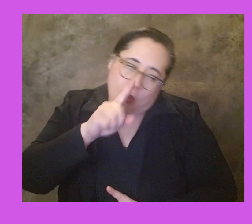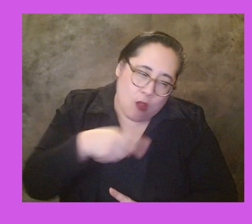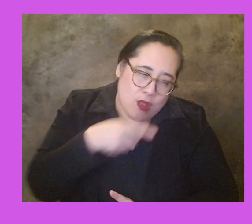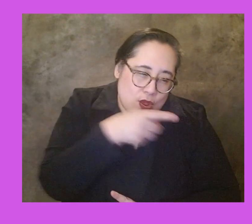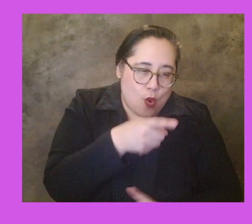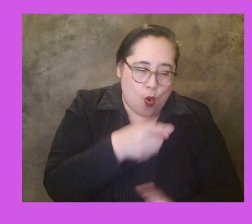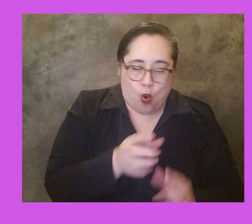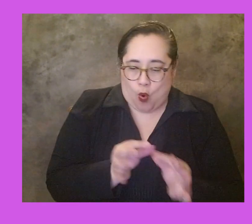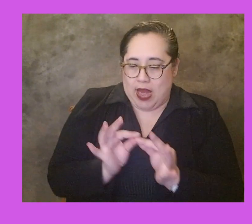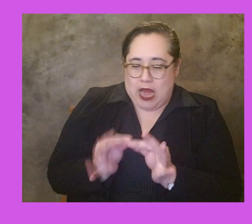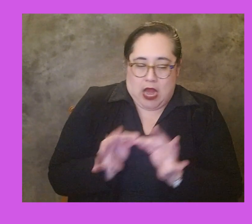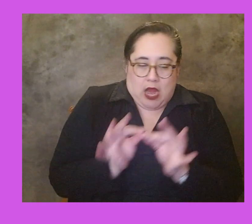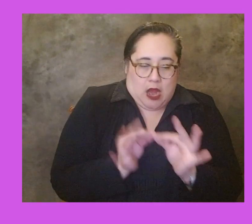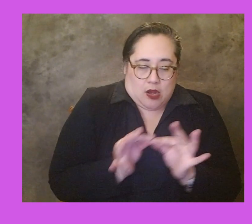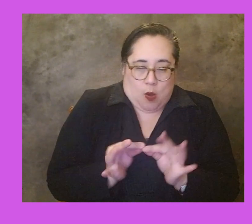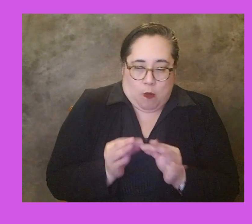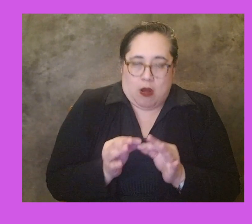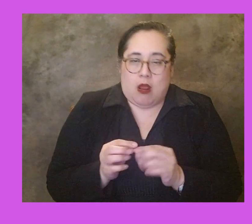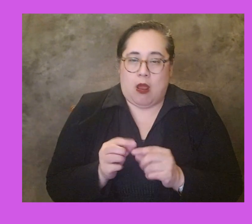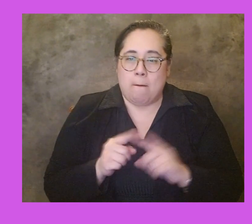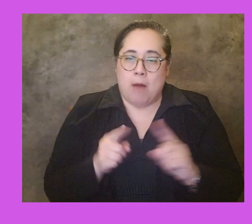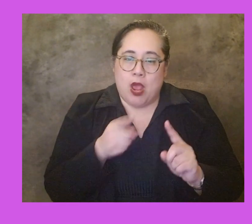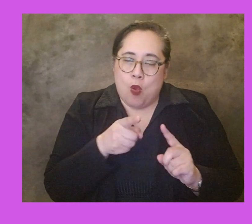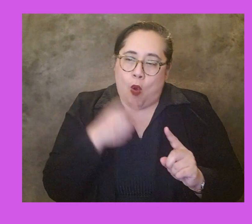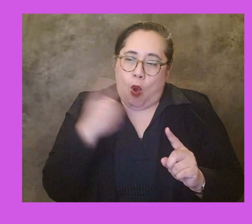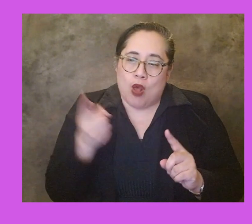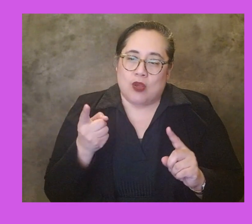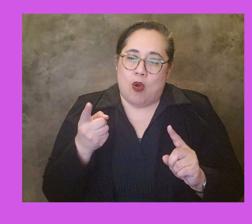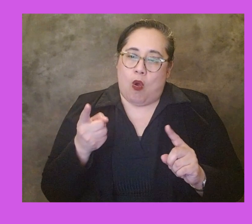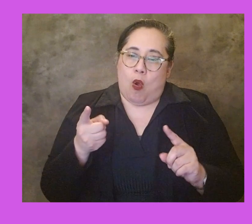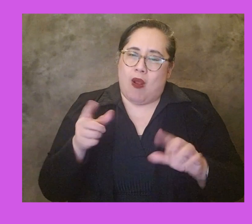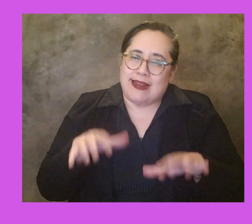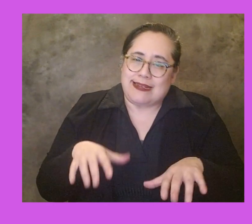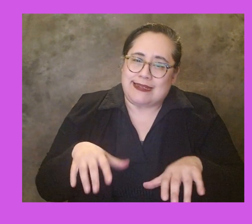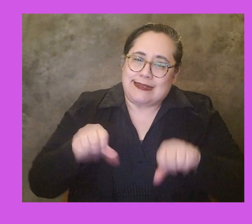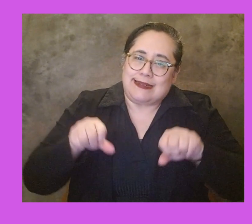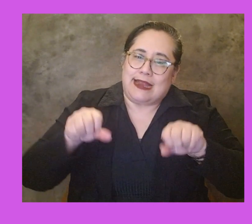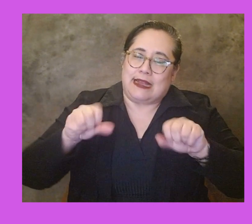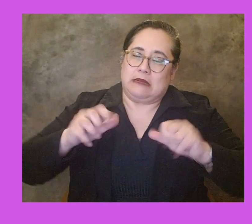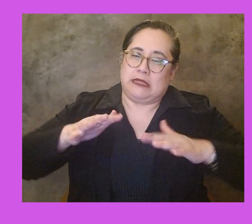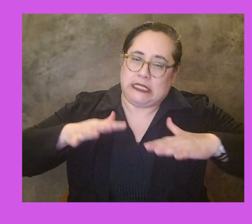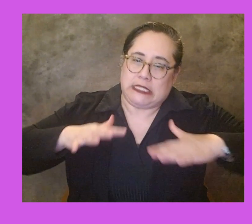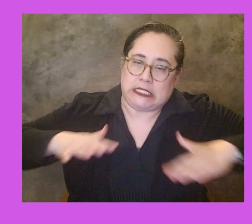And this applies to all language interpreting in all ... cultures, not only what you're ...